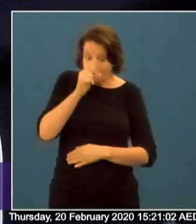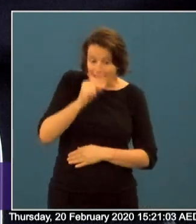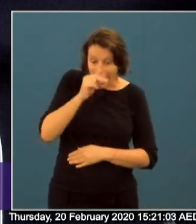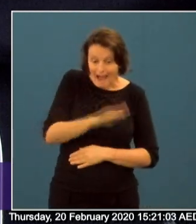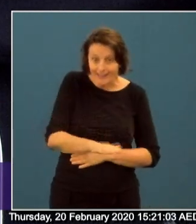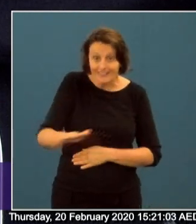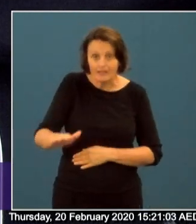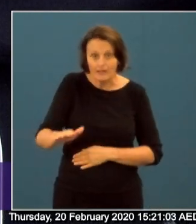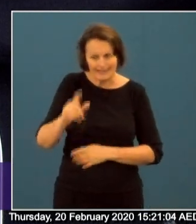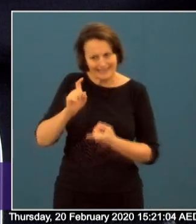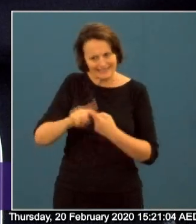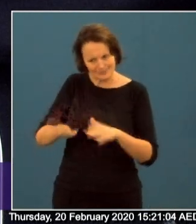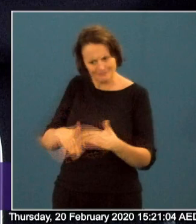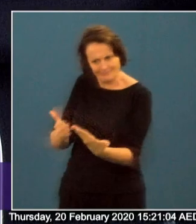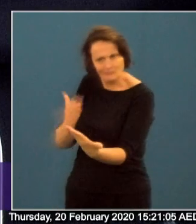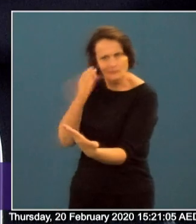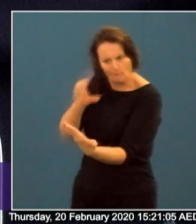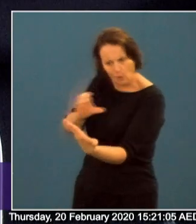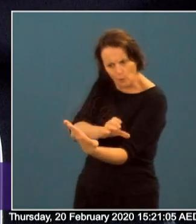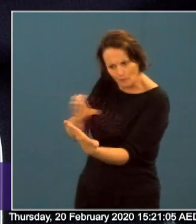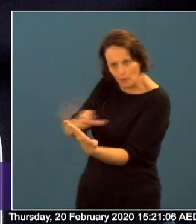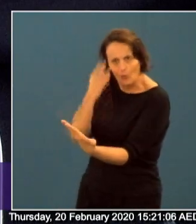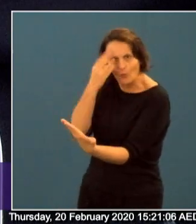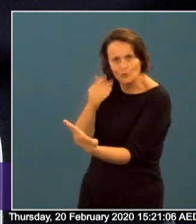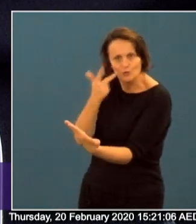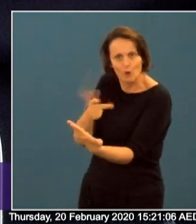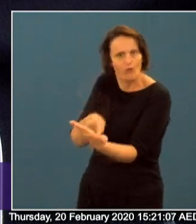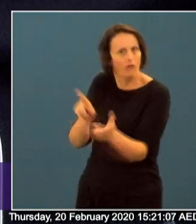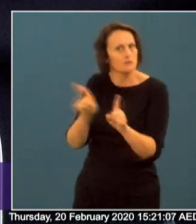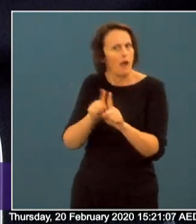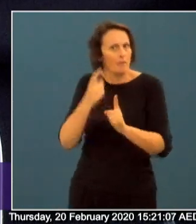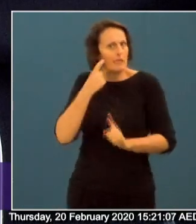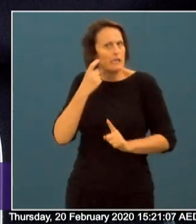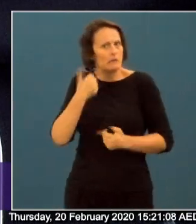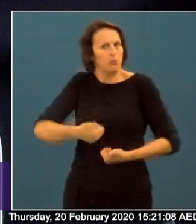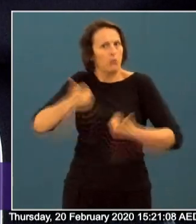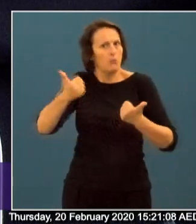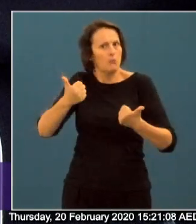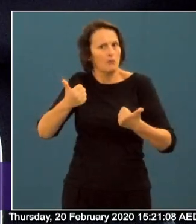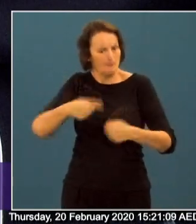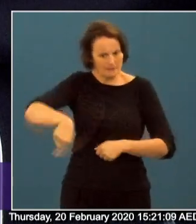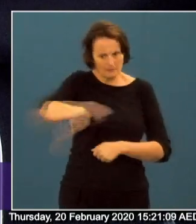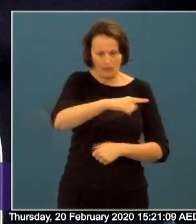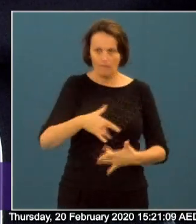staff like them and they felt they were easy to use. And in some cases they actually transformed the experience of care,